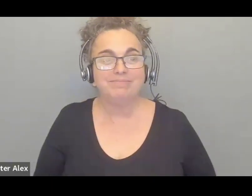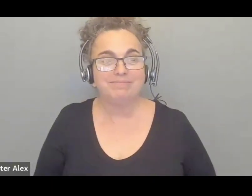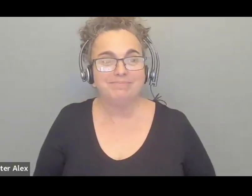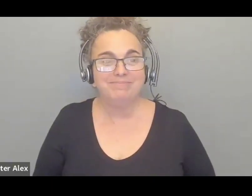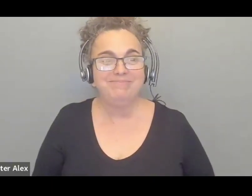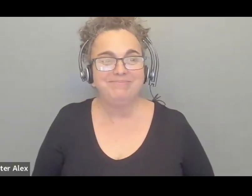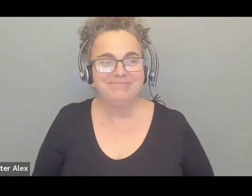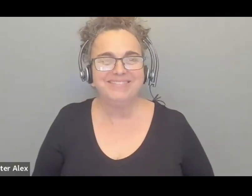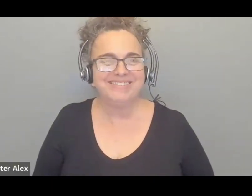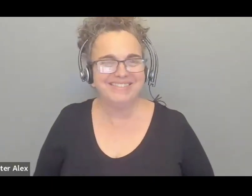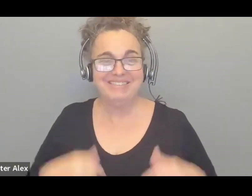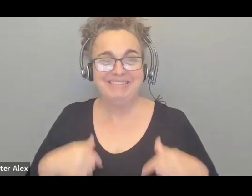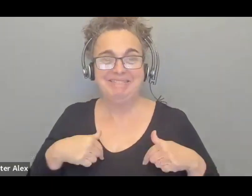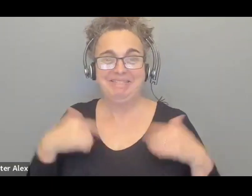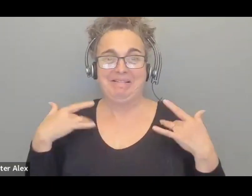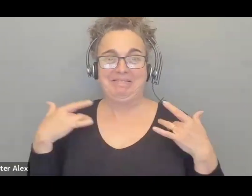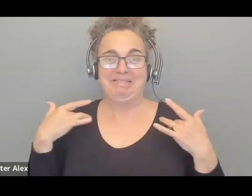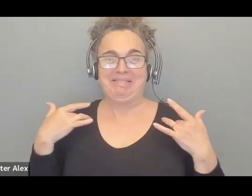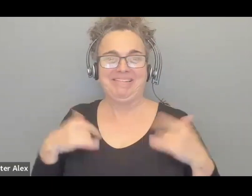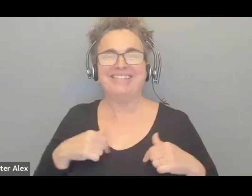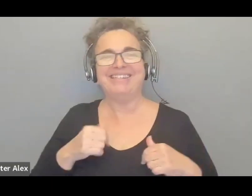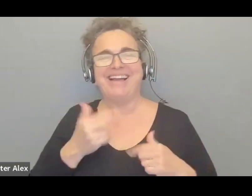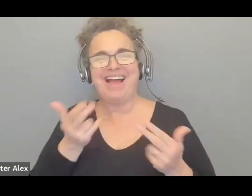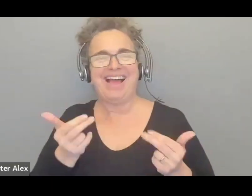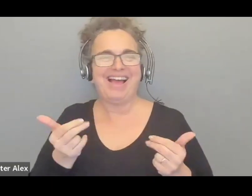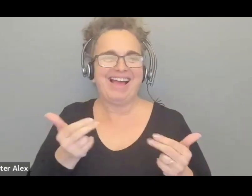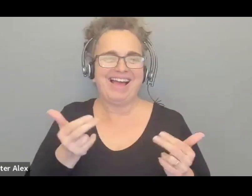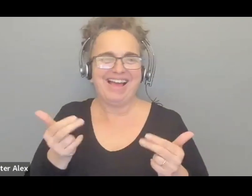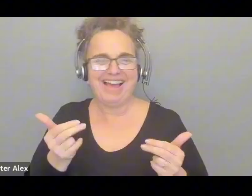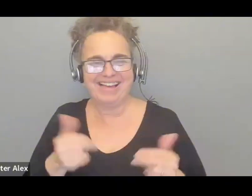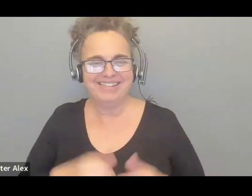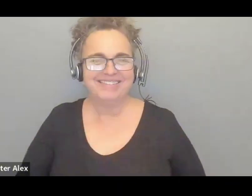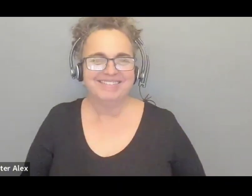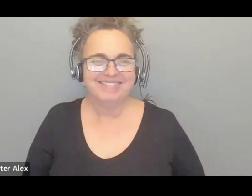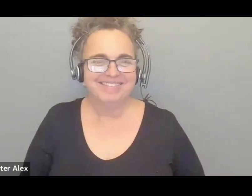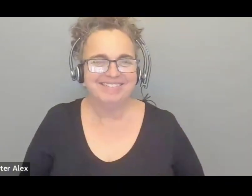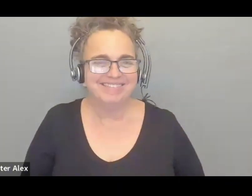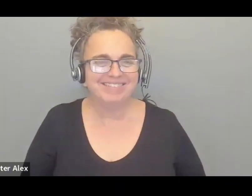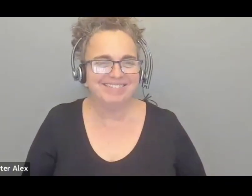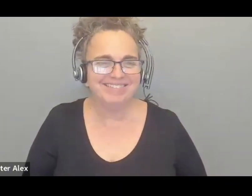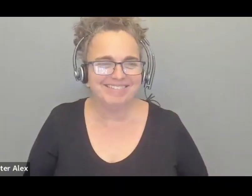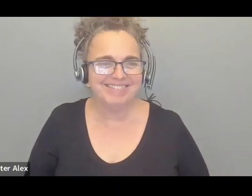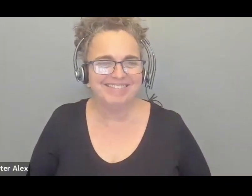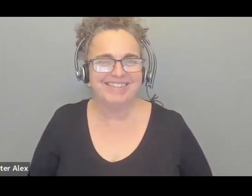Neither of us wanna touch it. No, I'm just kidding. This is Kate. Oh, well it's also, how much time do we have?